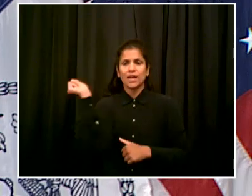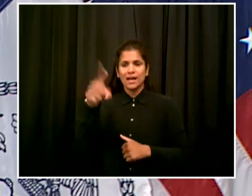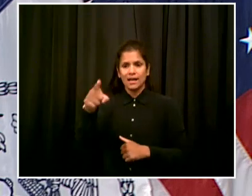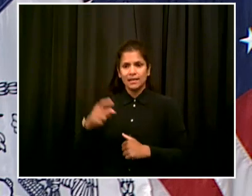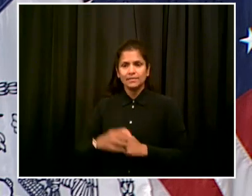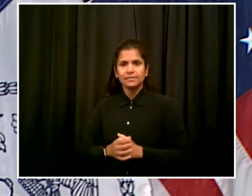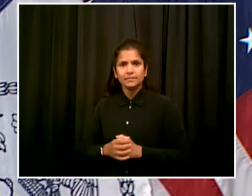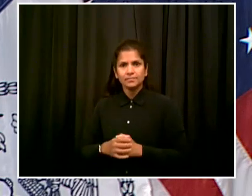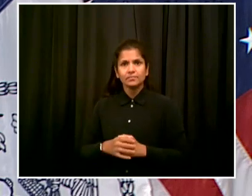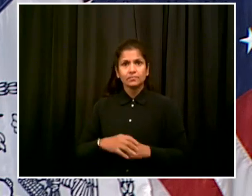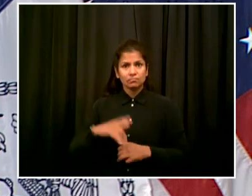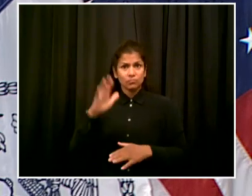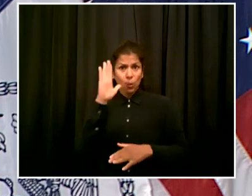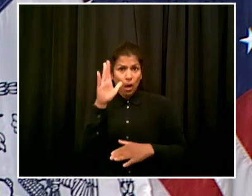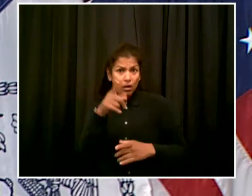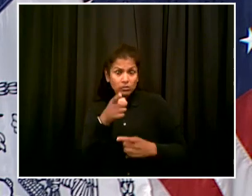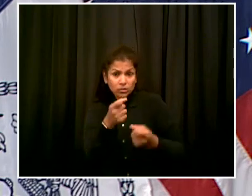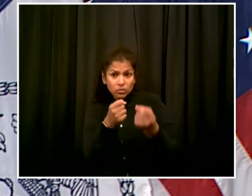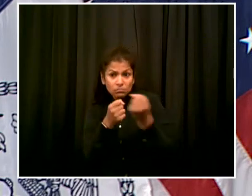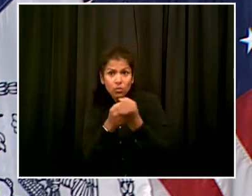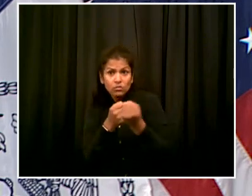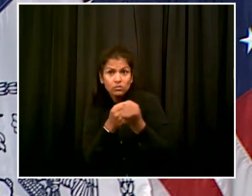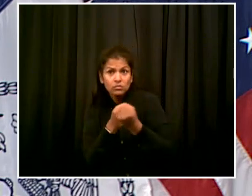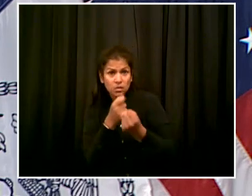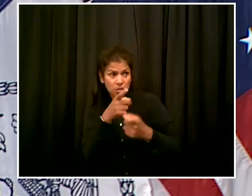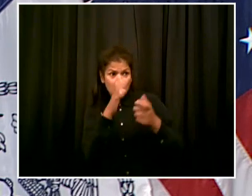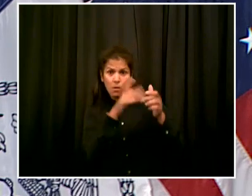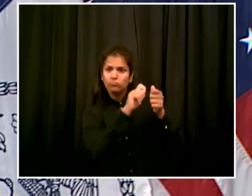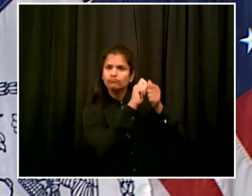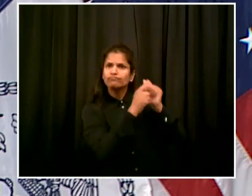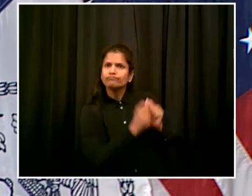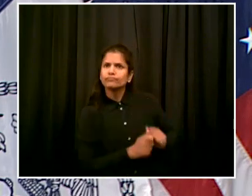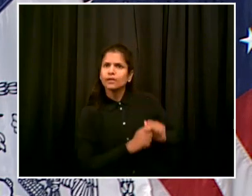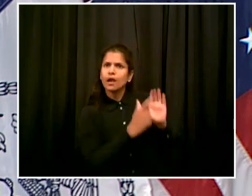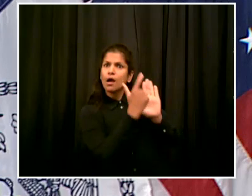THOSE HOTELS. SO WOULD YOU SUPPORT CHANGING THE SRO LAW TO